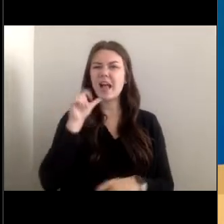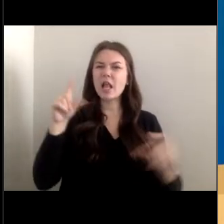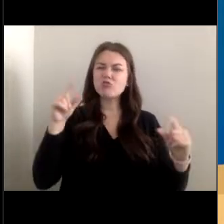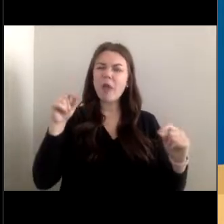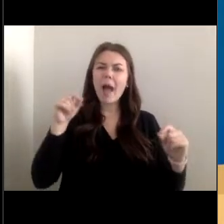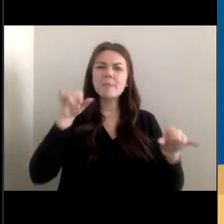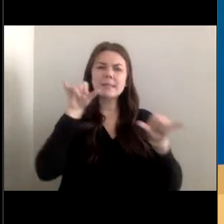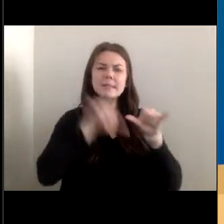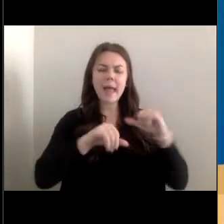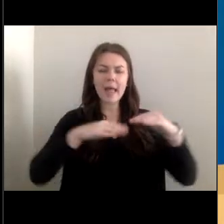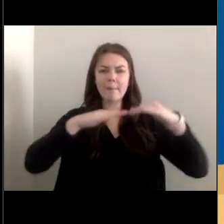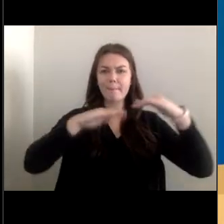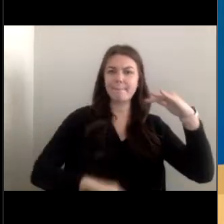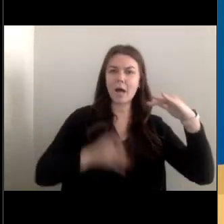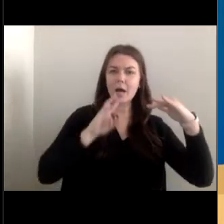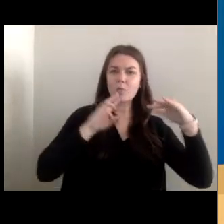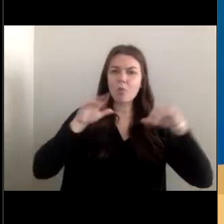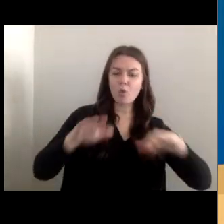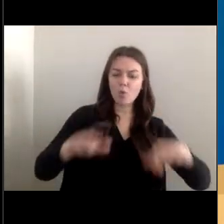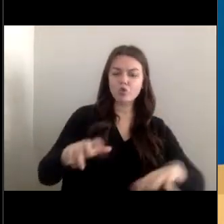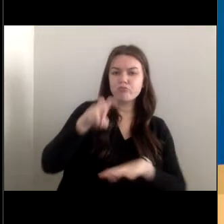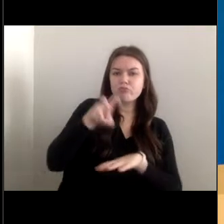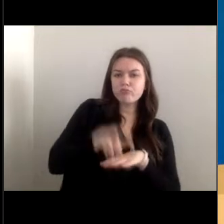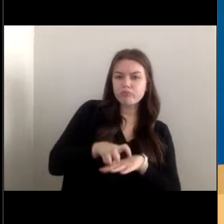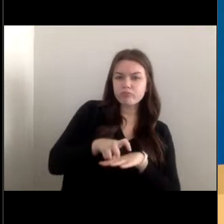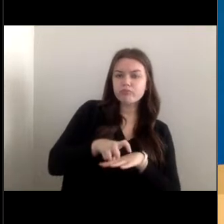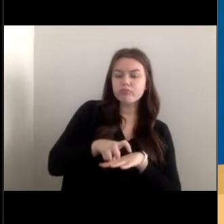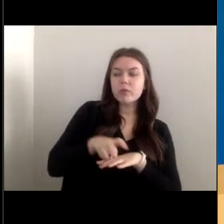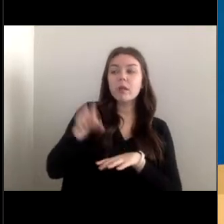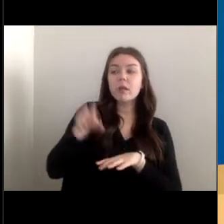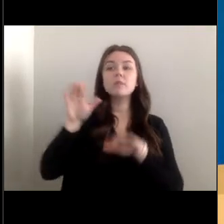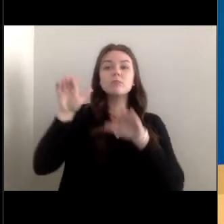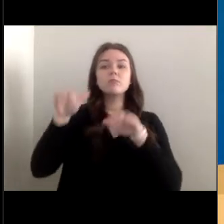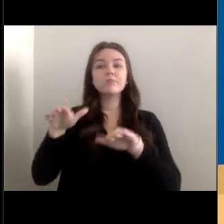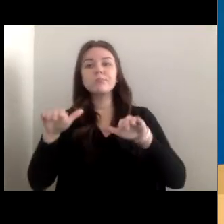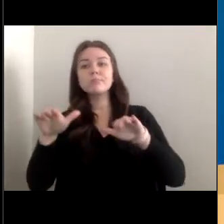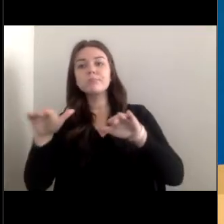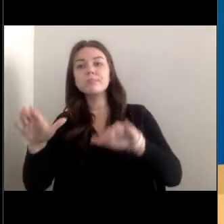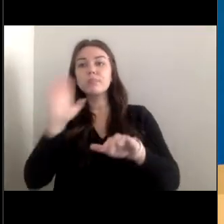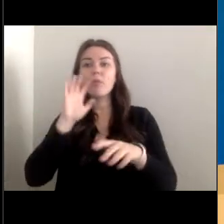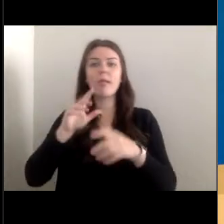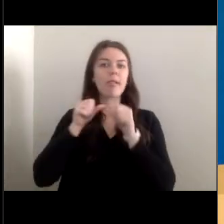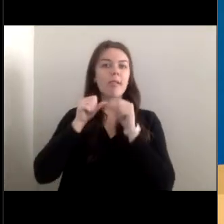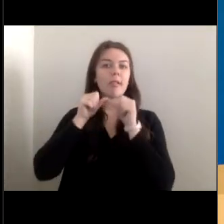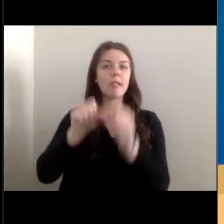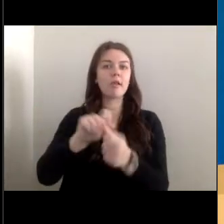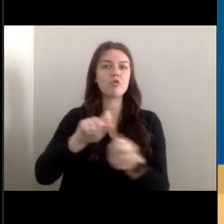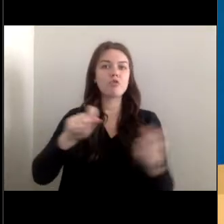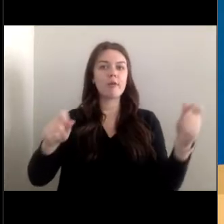and they continue to change to resemble crab. So the larvae's main job is basically to try